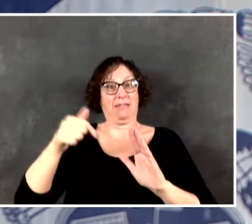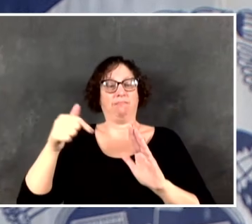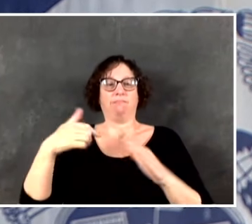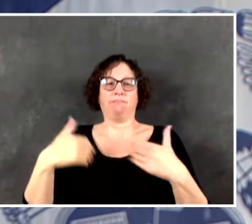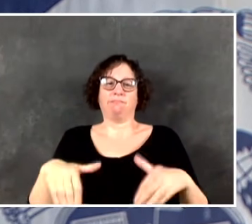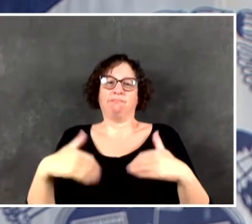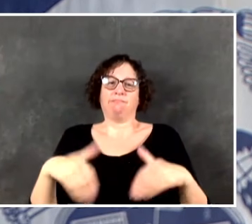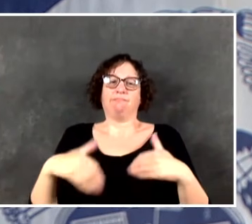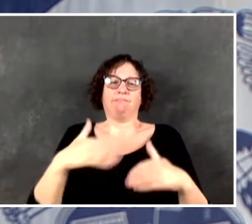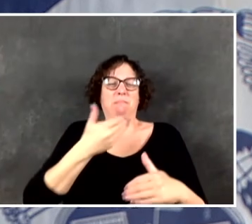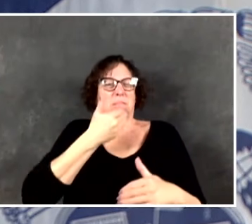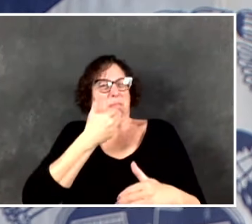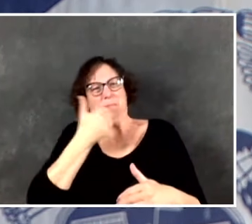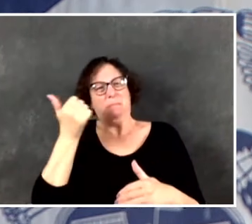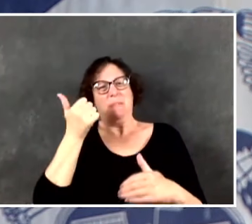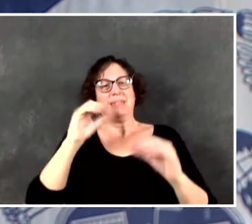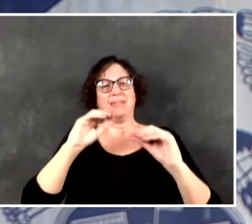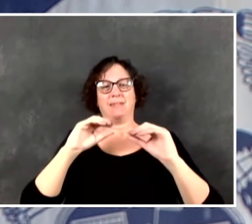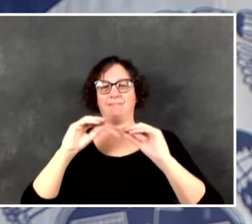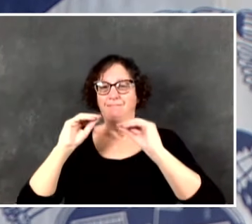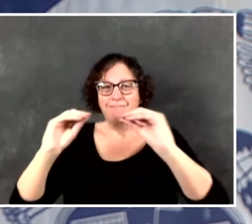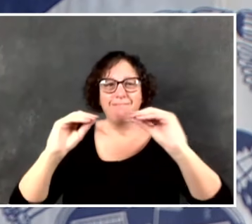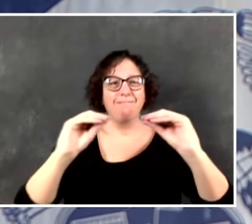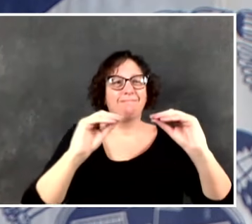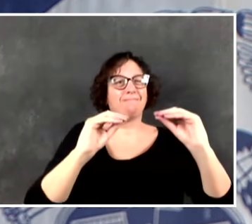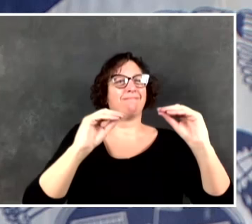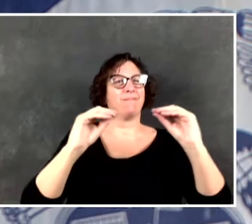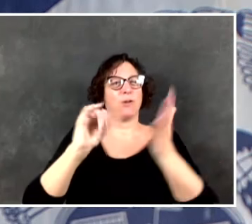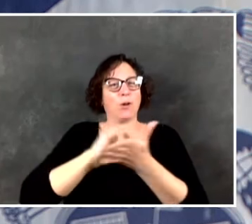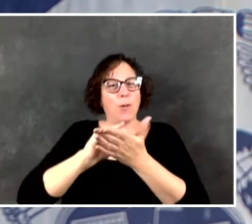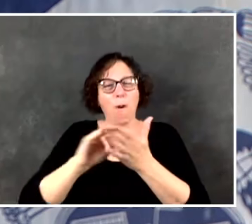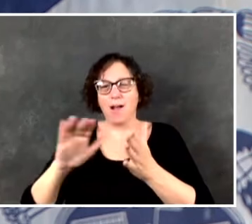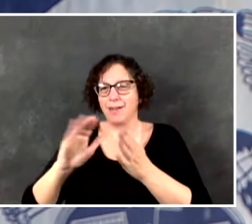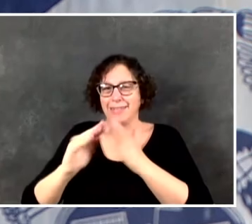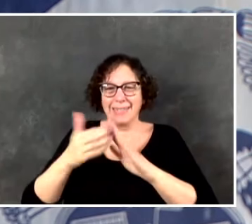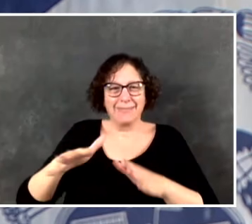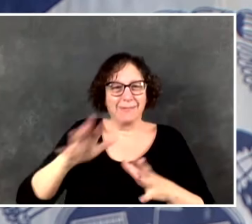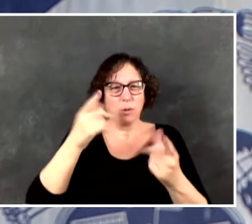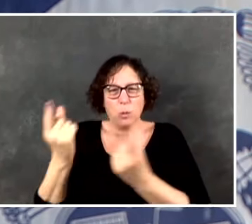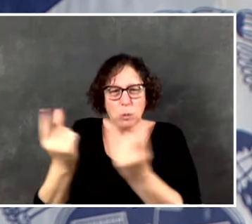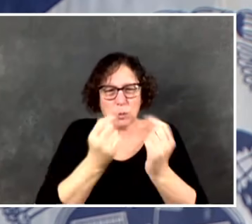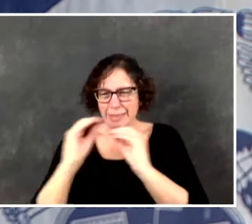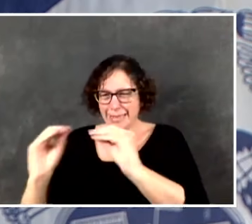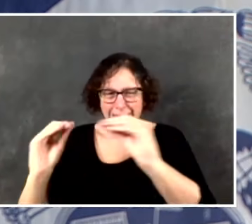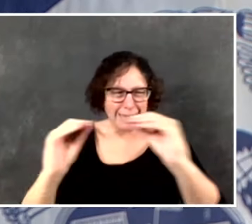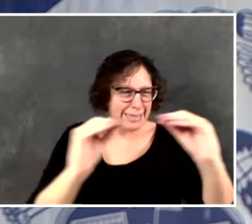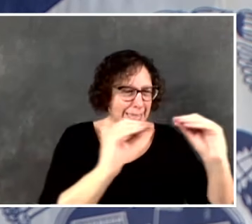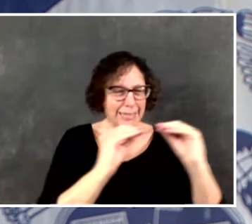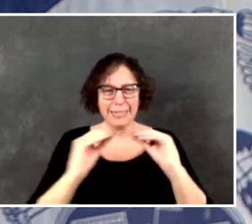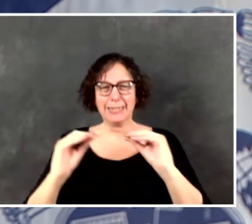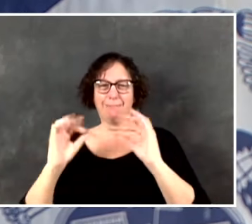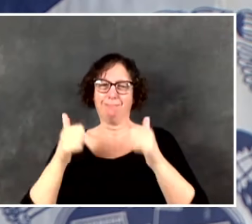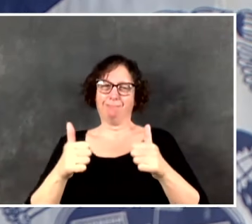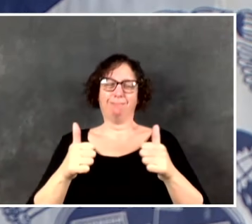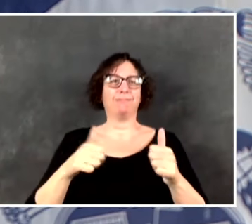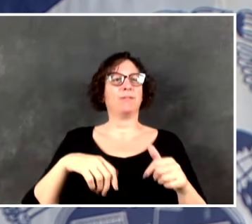ENFORCEMENT. I BELIEV E FUNDAMENTALLY WHAT WORKS IN NEW YORK CITY IS LOT. THE WAY THEY